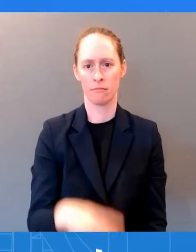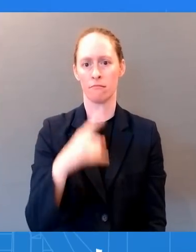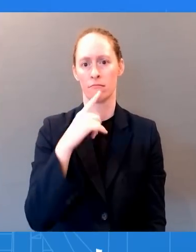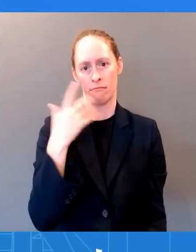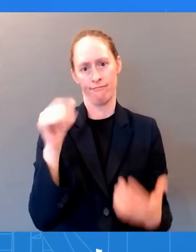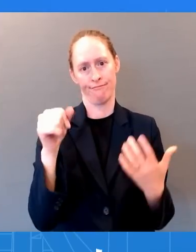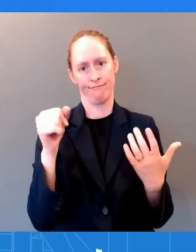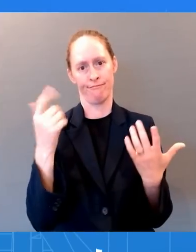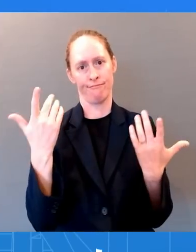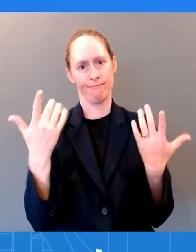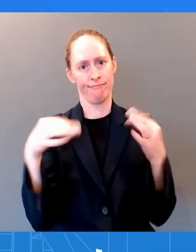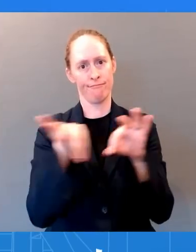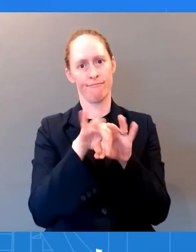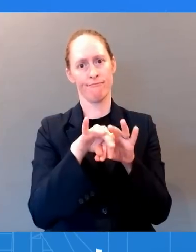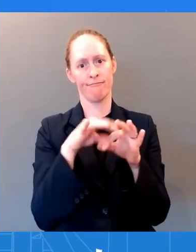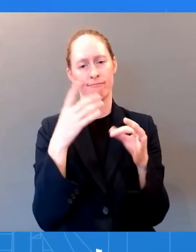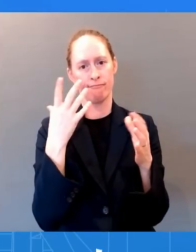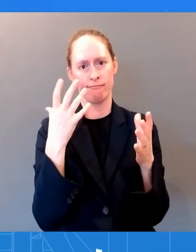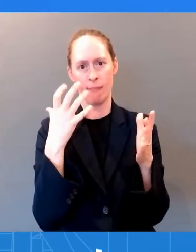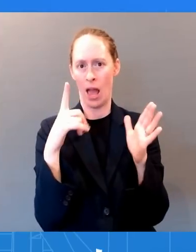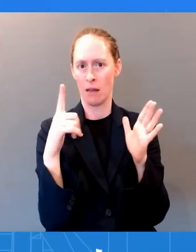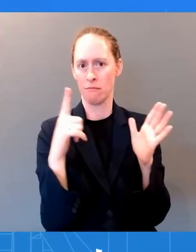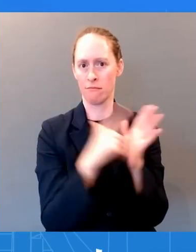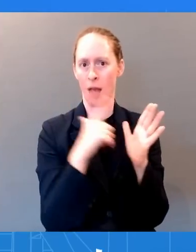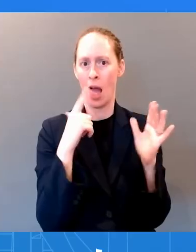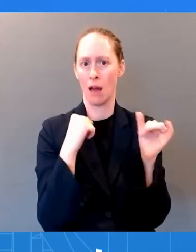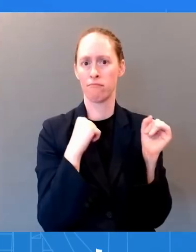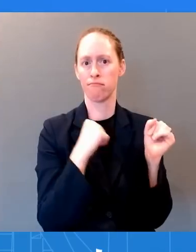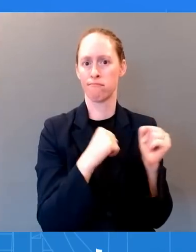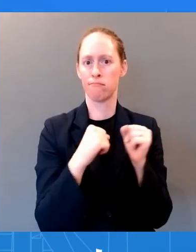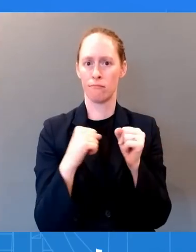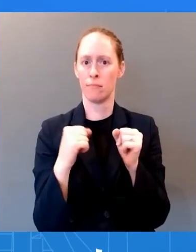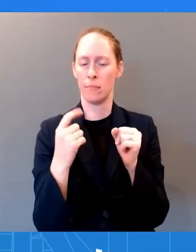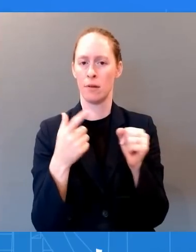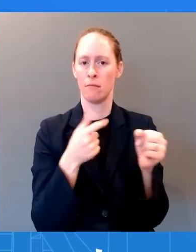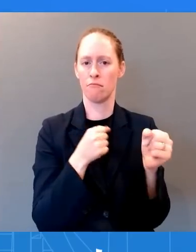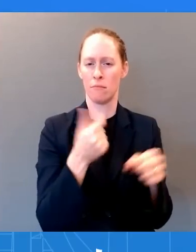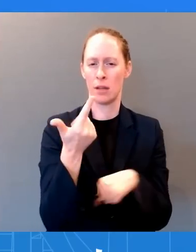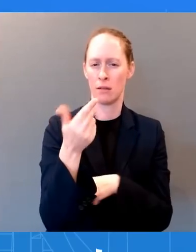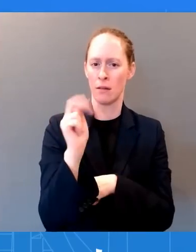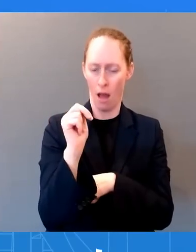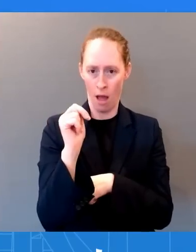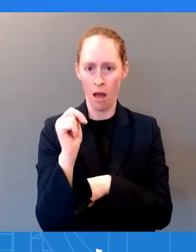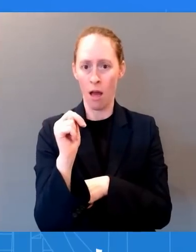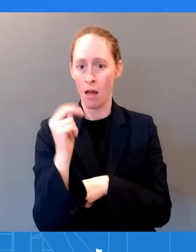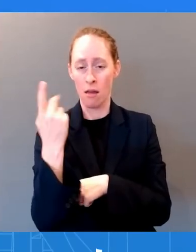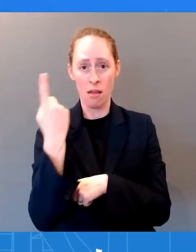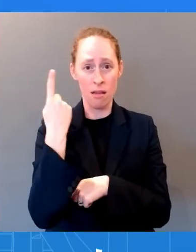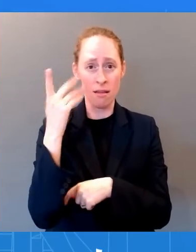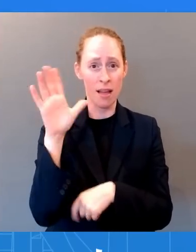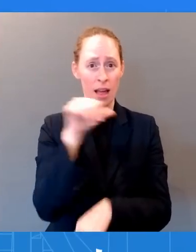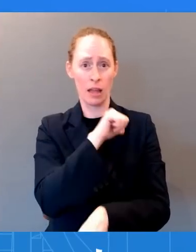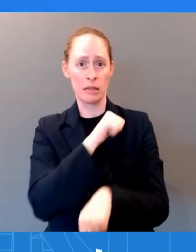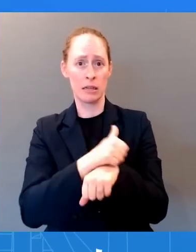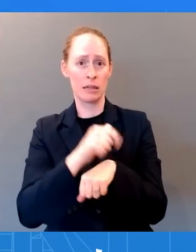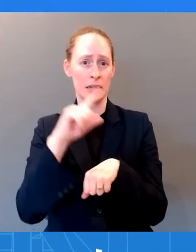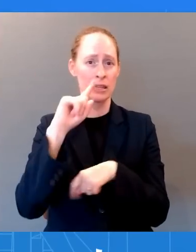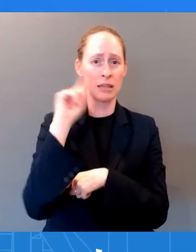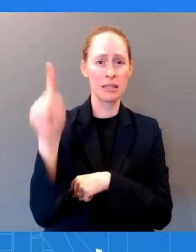I know months ago you were reviewing what other additional executive actions you could take on gun violence. Are you -- are you out of options there?